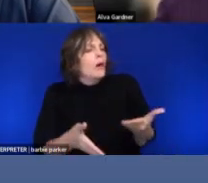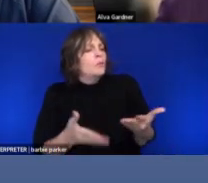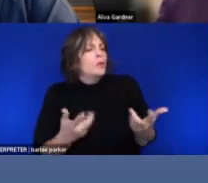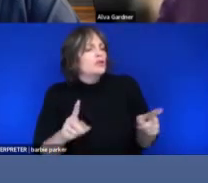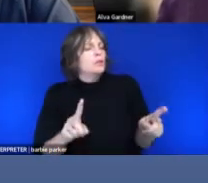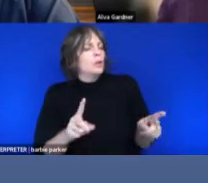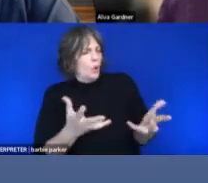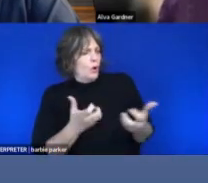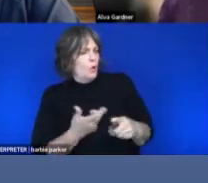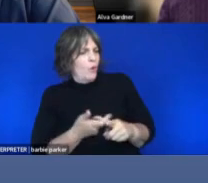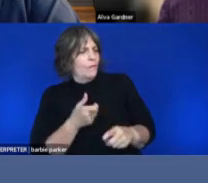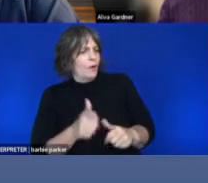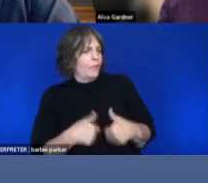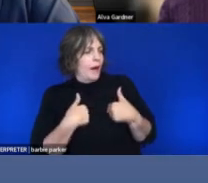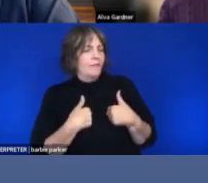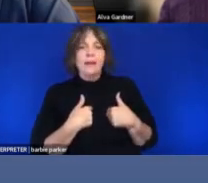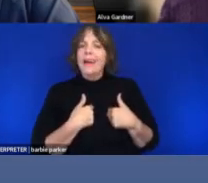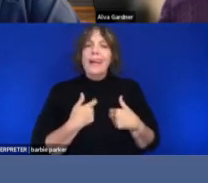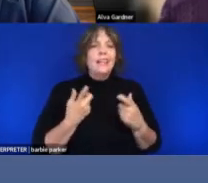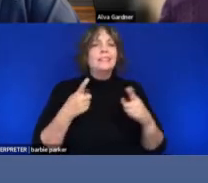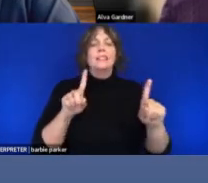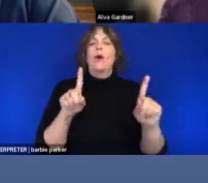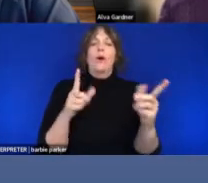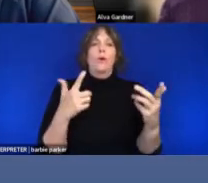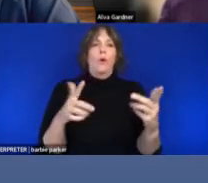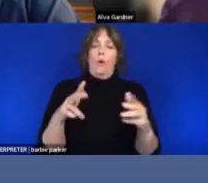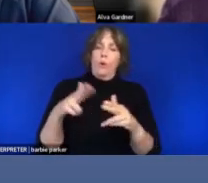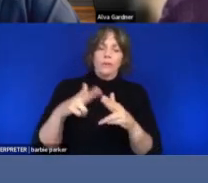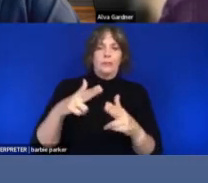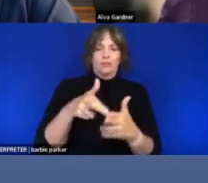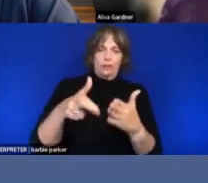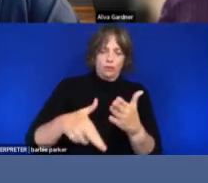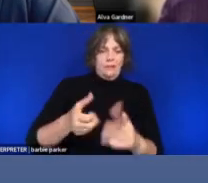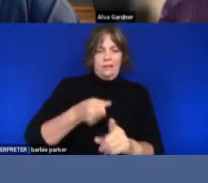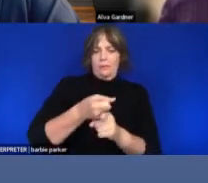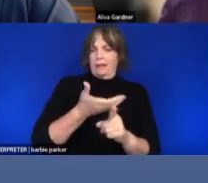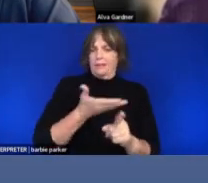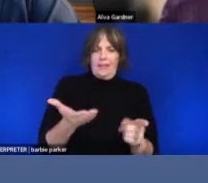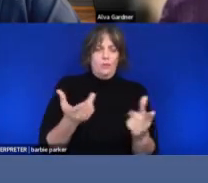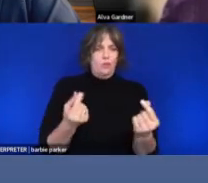ultimate result or impact of the things that we do. So it really